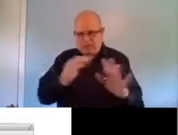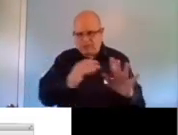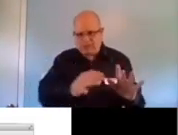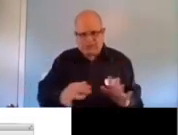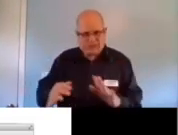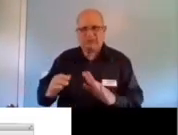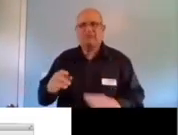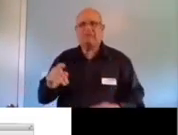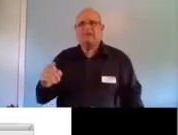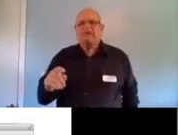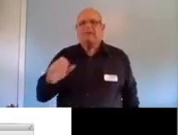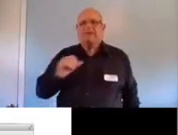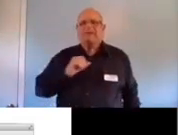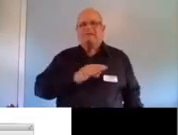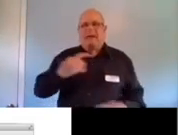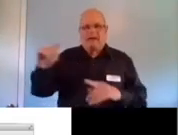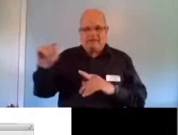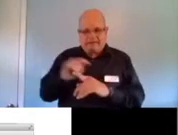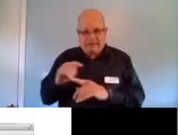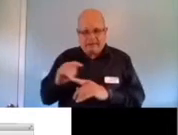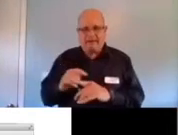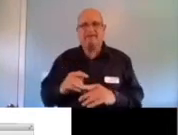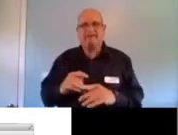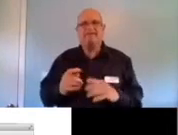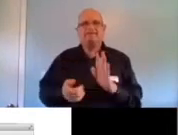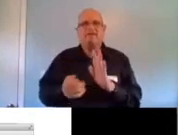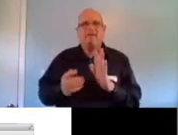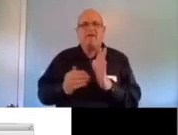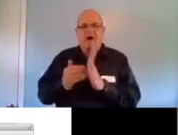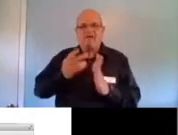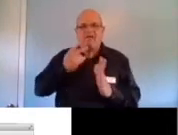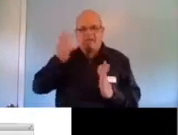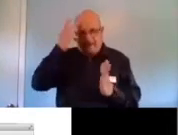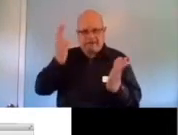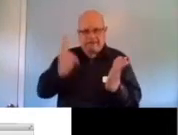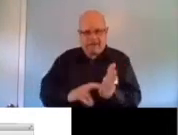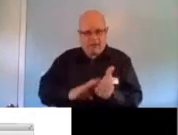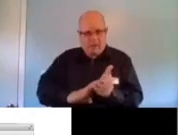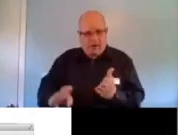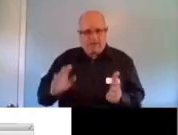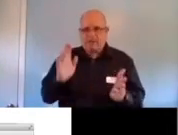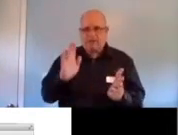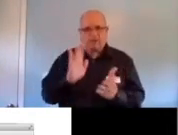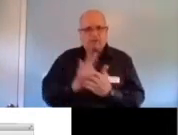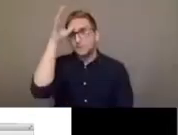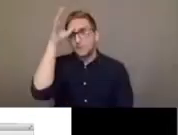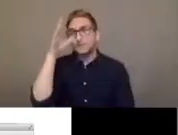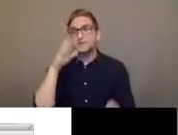Often parents will sign a waiver saying the school is not liable if it gets lost or broken